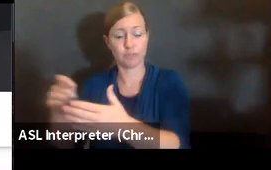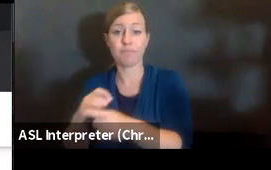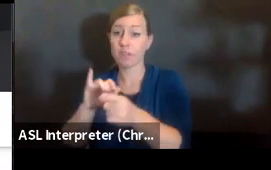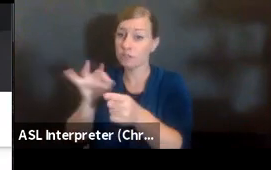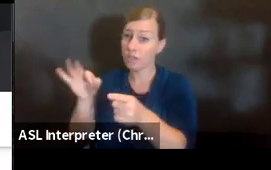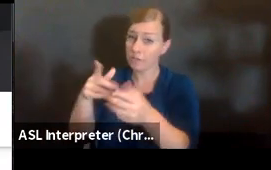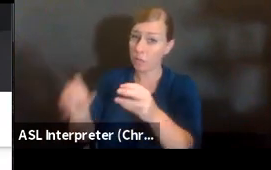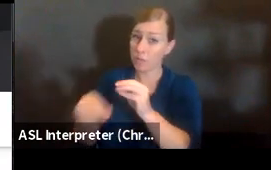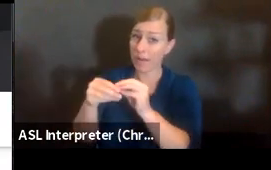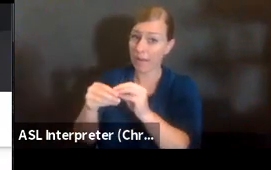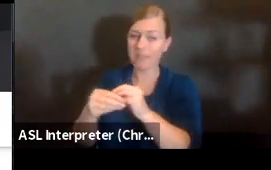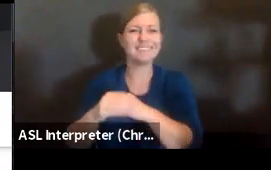Jeff Crawford: Yeah. I'm trying to go like